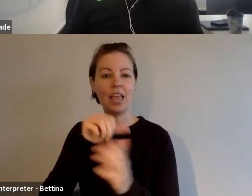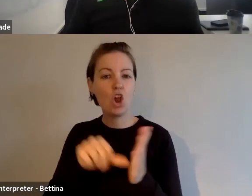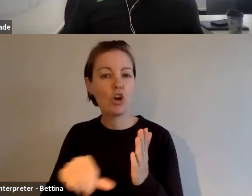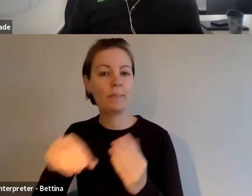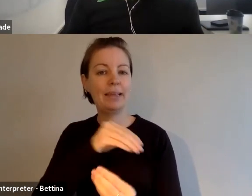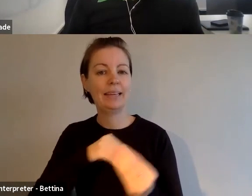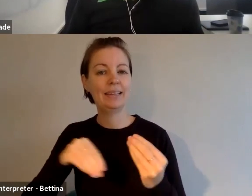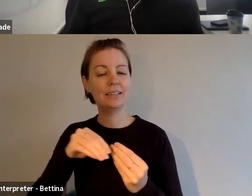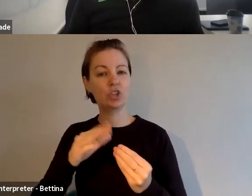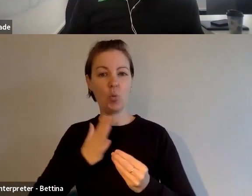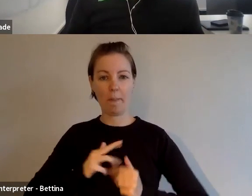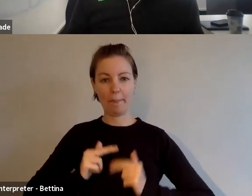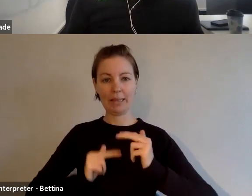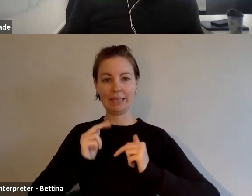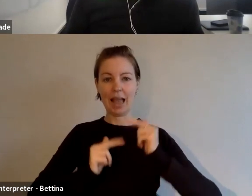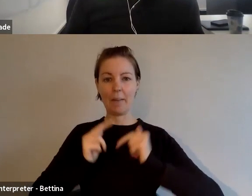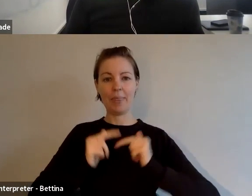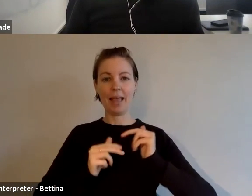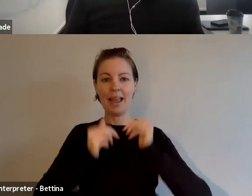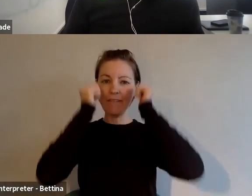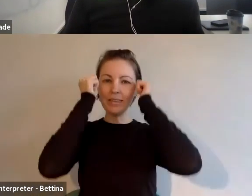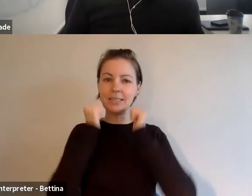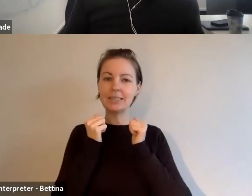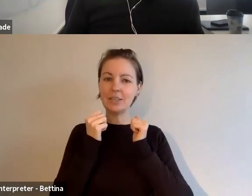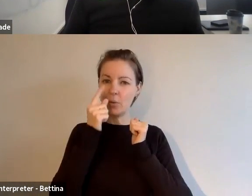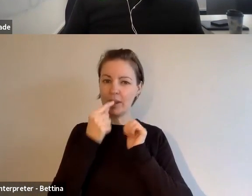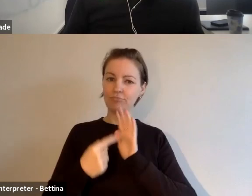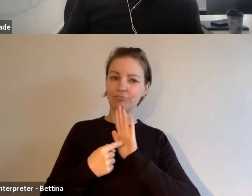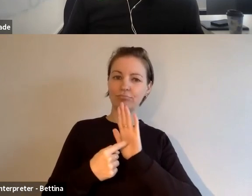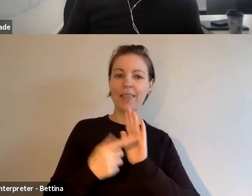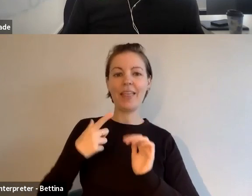And it is precisely within the project we launched creativity in that work today.